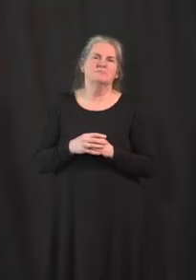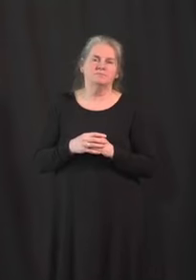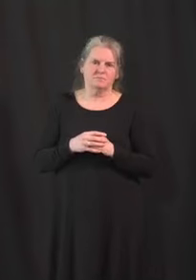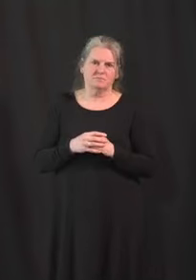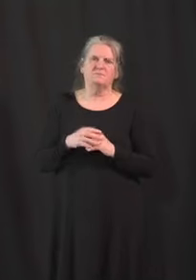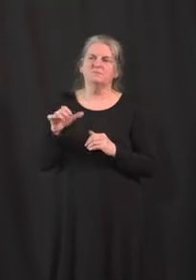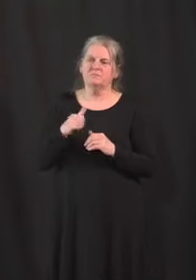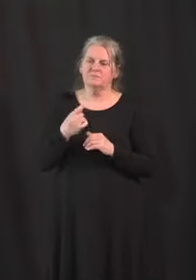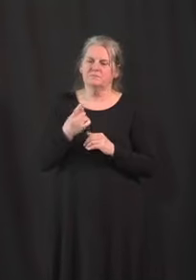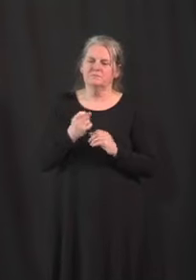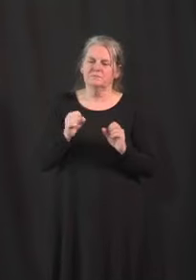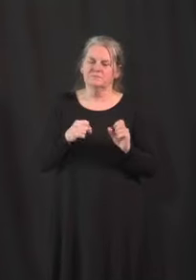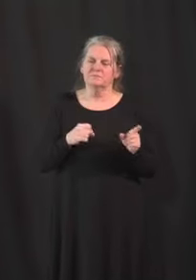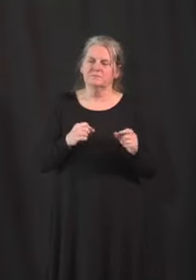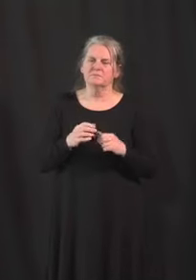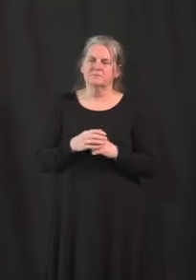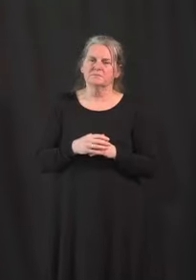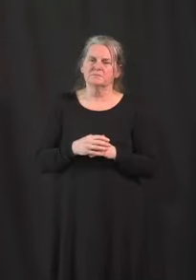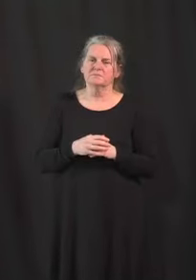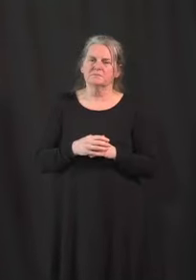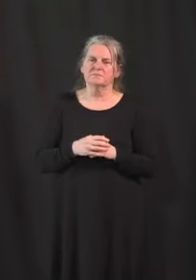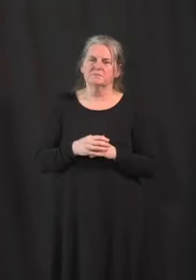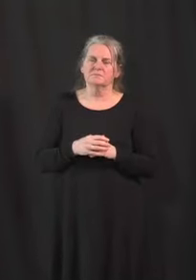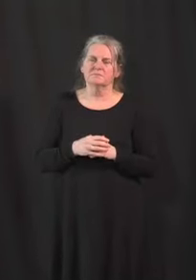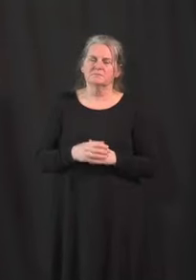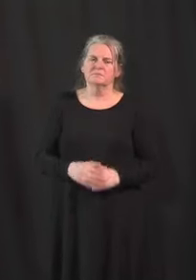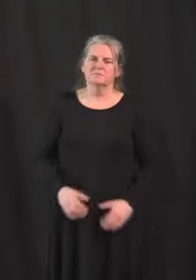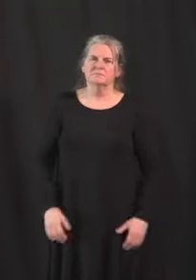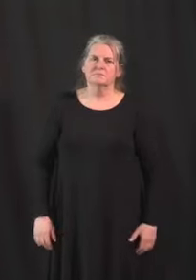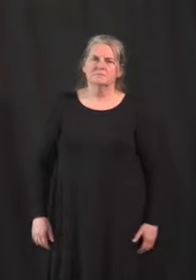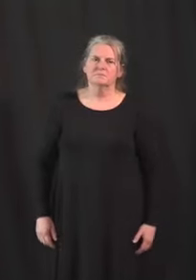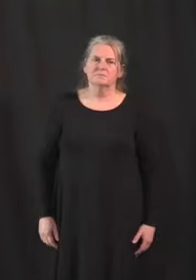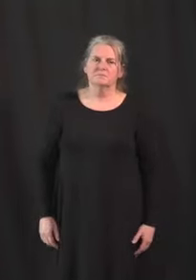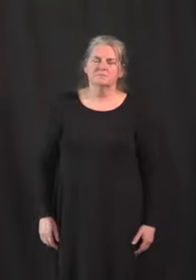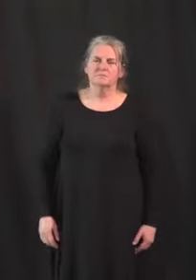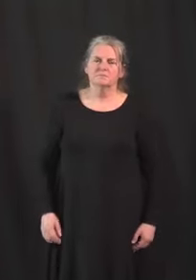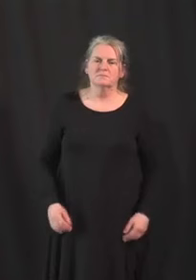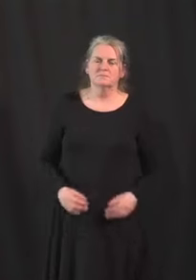QUESTION. [ Speaking in French,